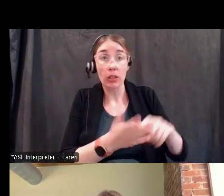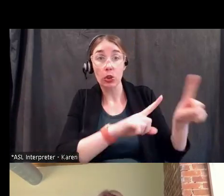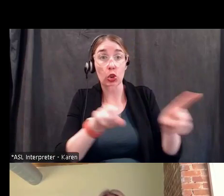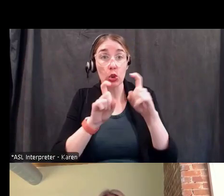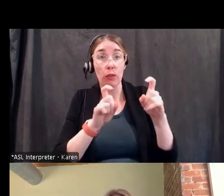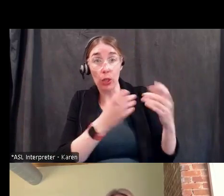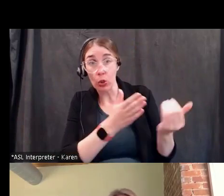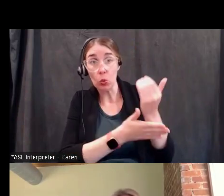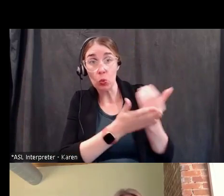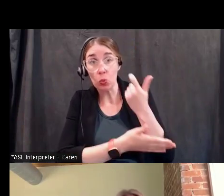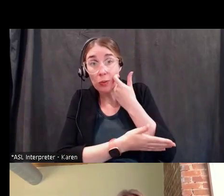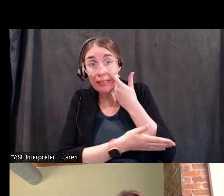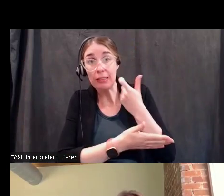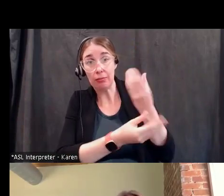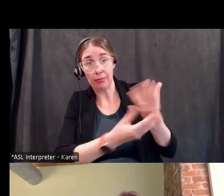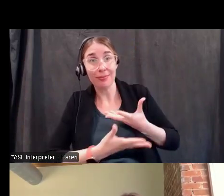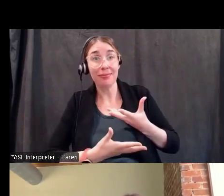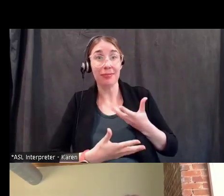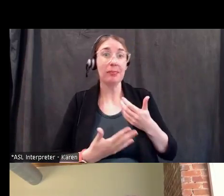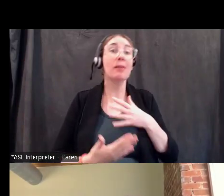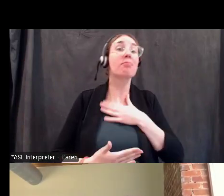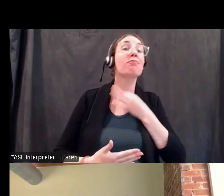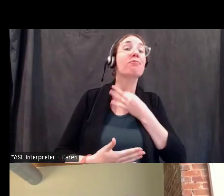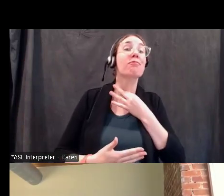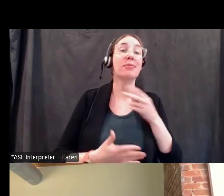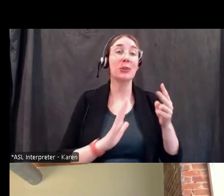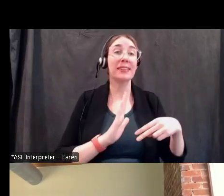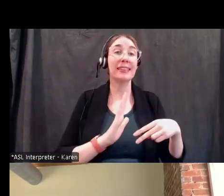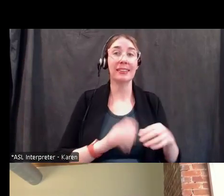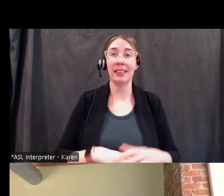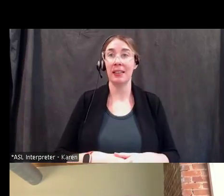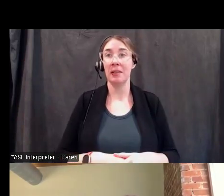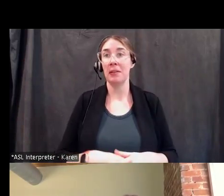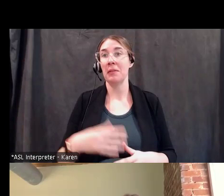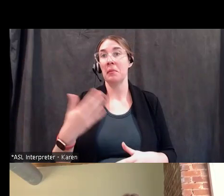Next slide, please. The Paris 2024, I had to throw this slide in.